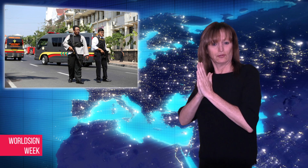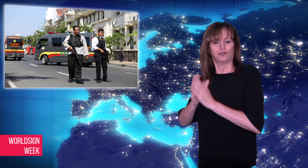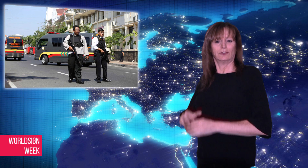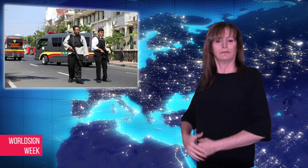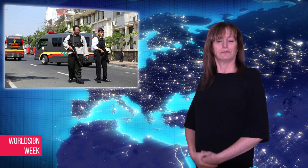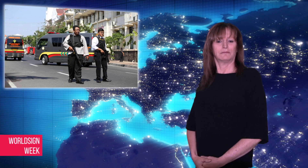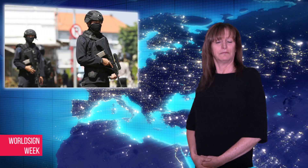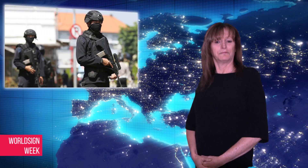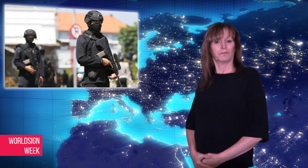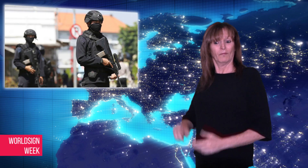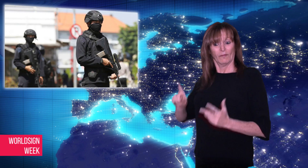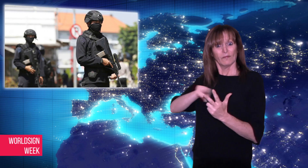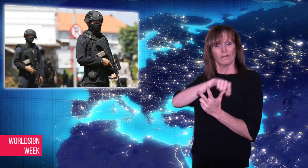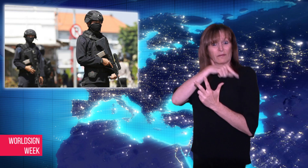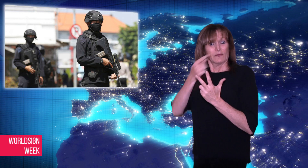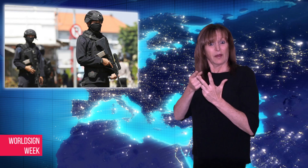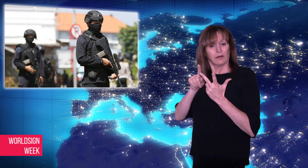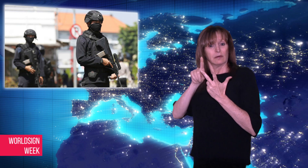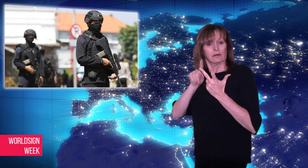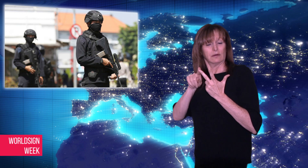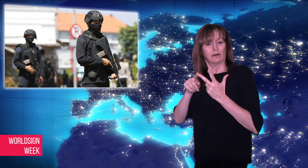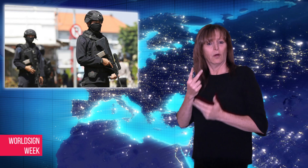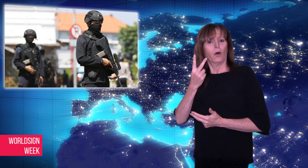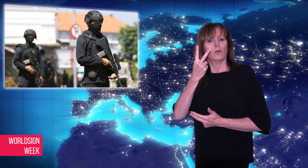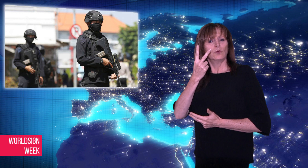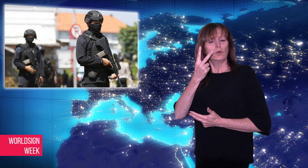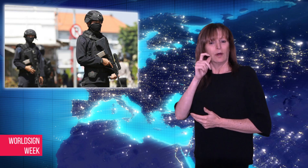church. The attacks occurred